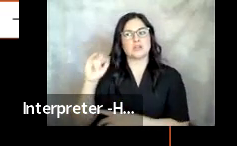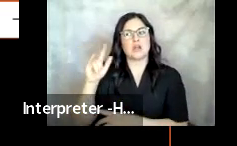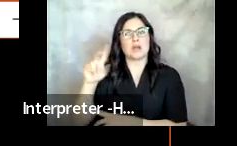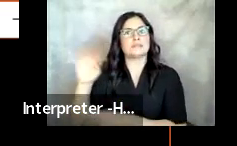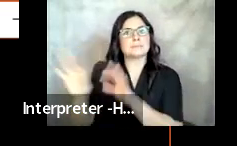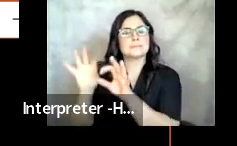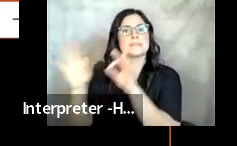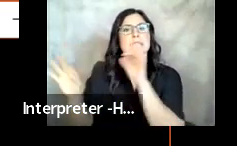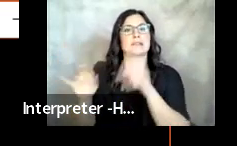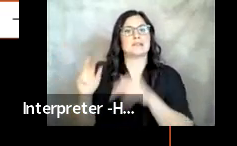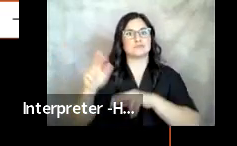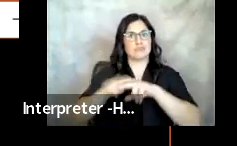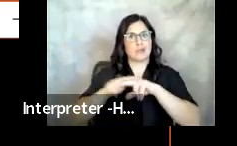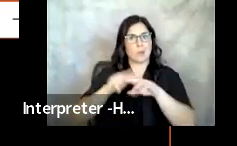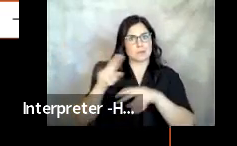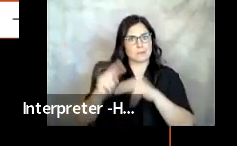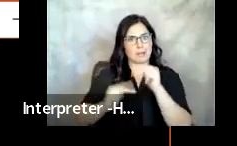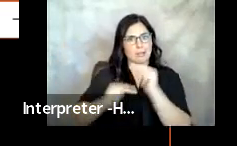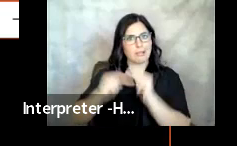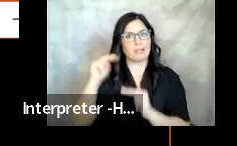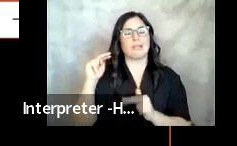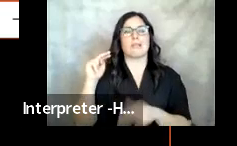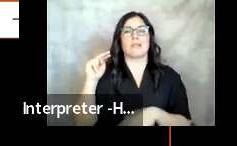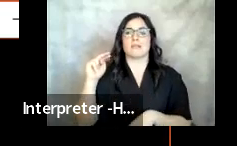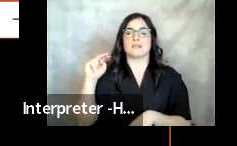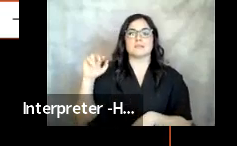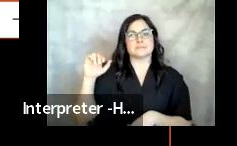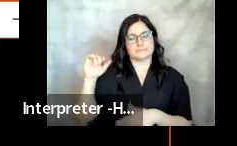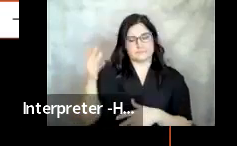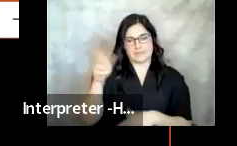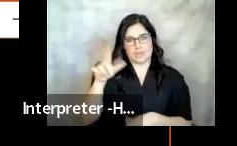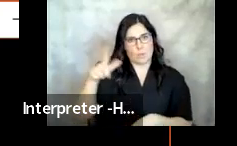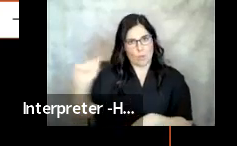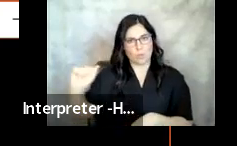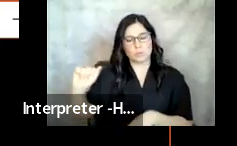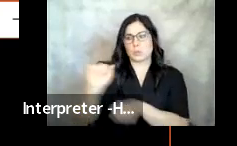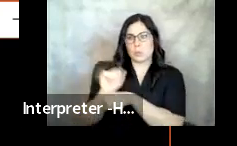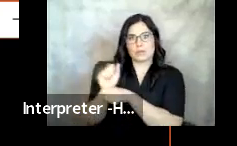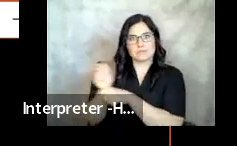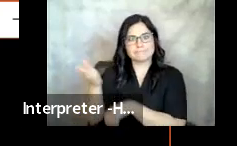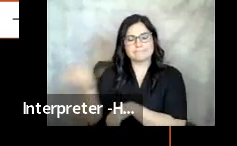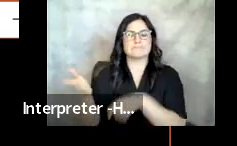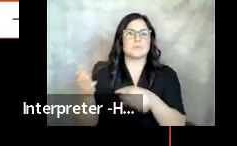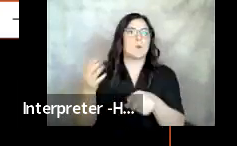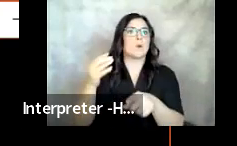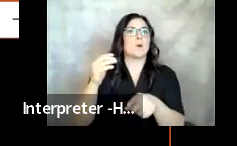to work the brick factory of Atlanta, Georgia, to work in the. Coal mines of Birmingham, Alabama.